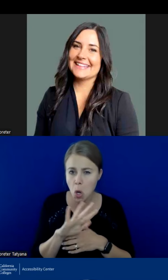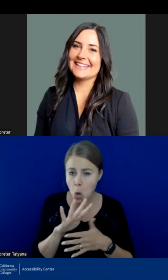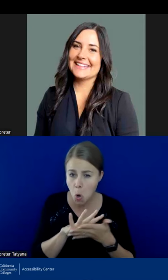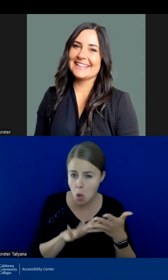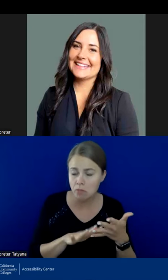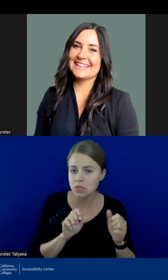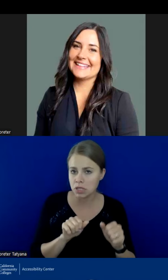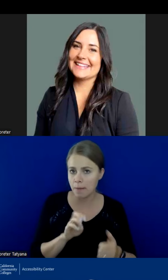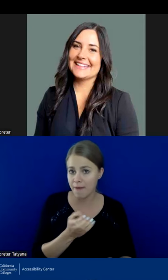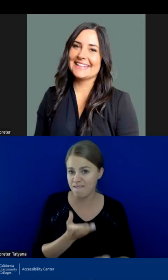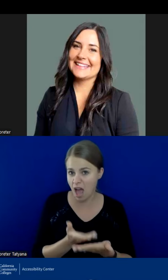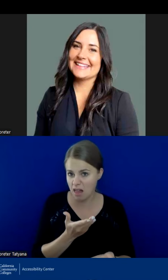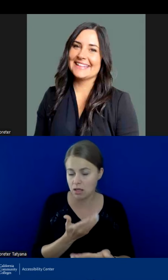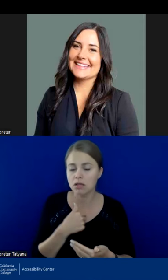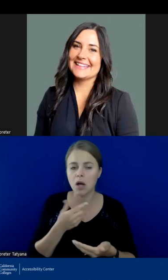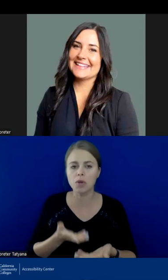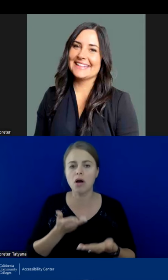let me offer you one example.